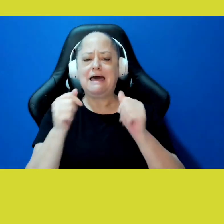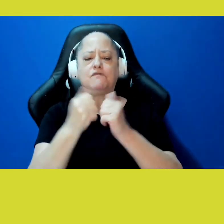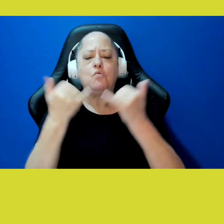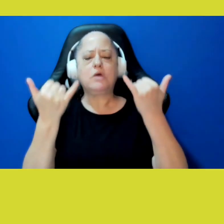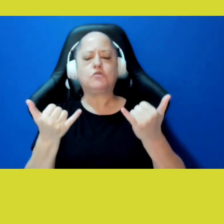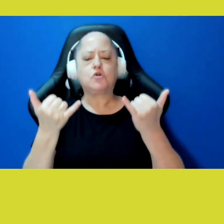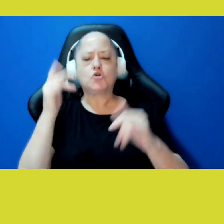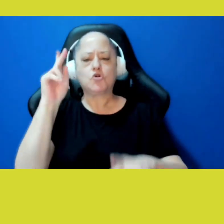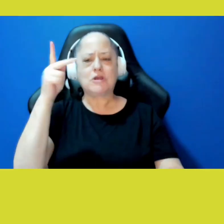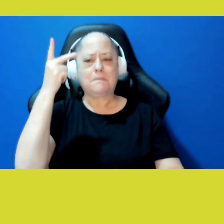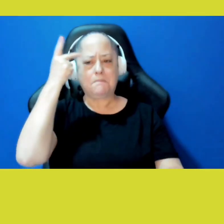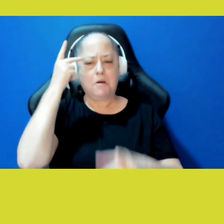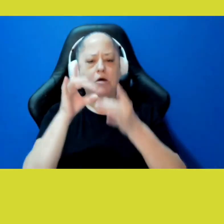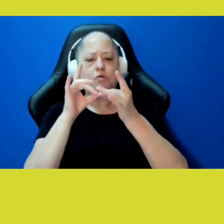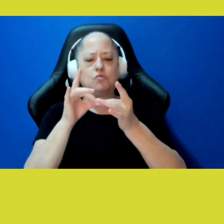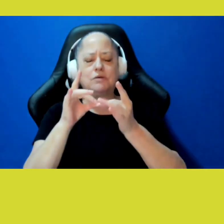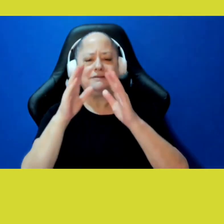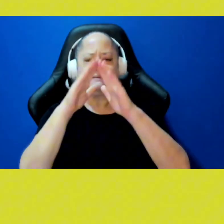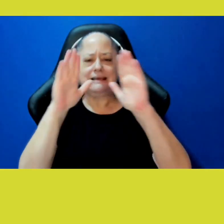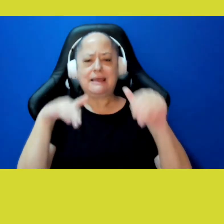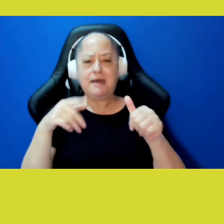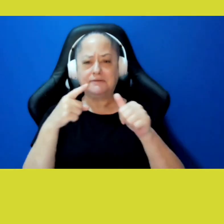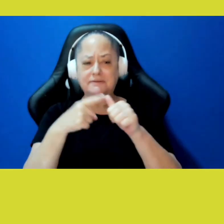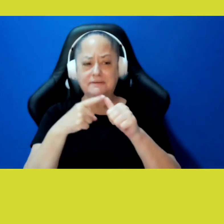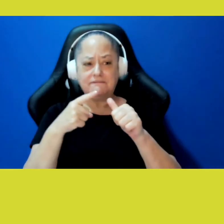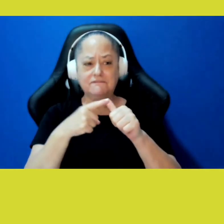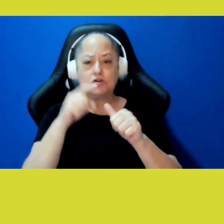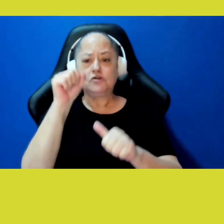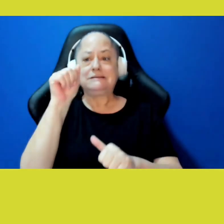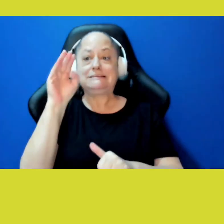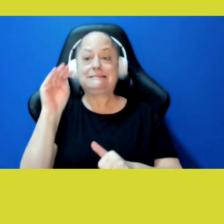around housing first. Sam mentioned an executive